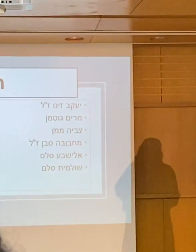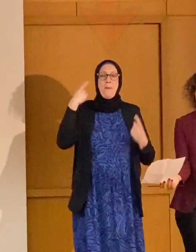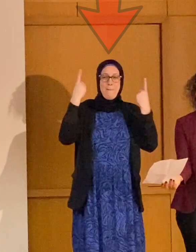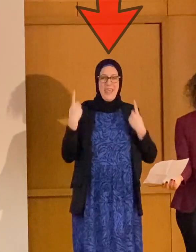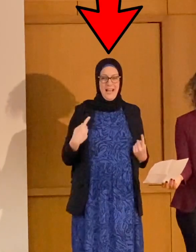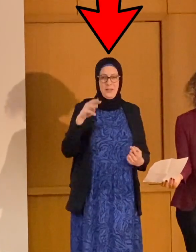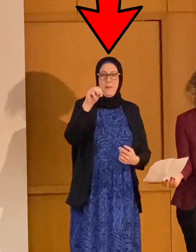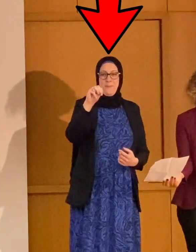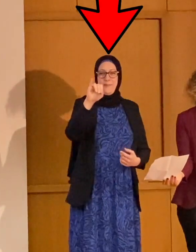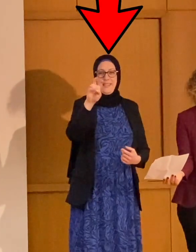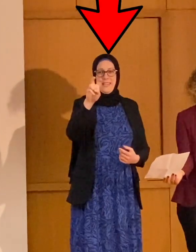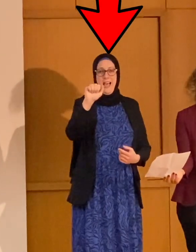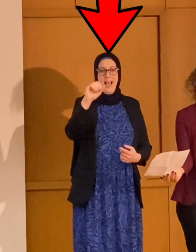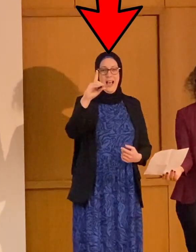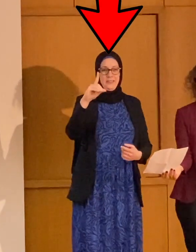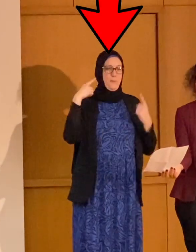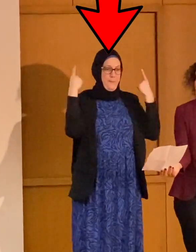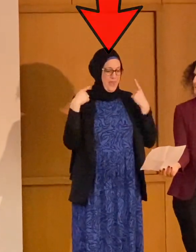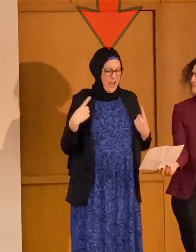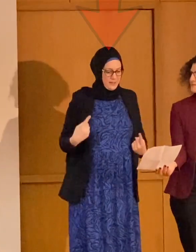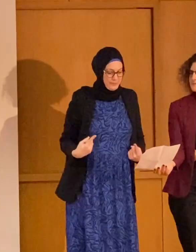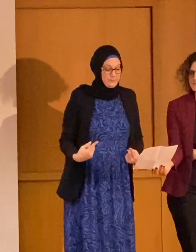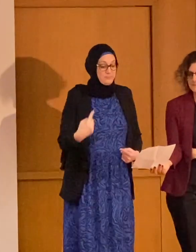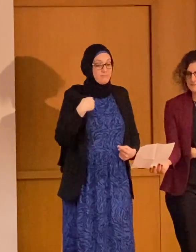and Meyad Sarsour-Nadai, talked about Kfar Qassem Sign Language.